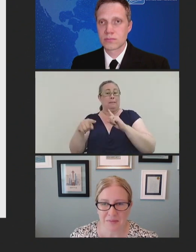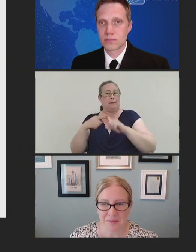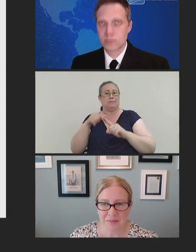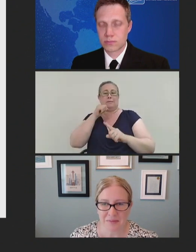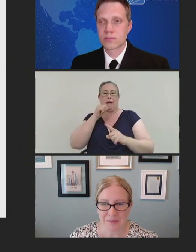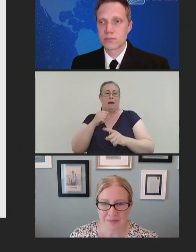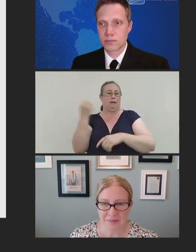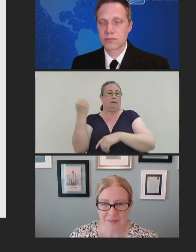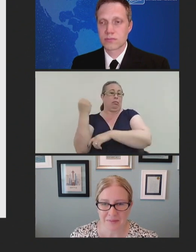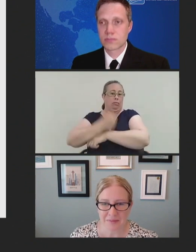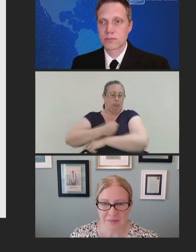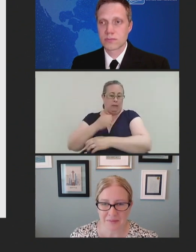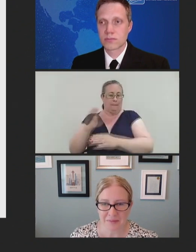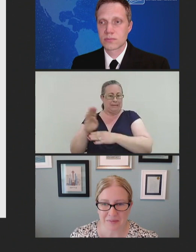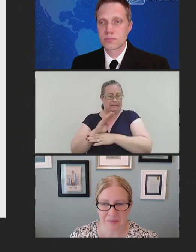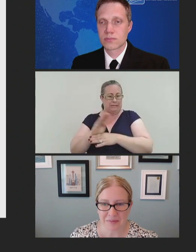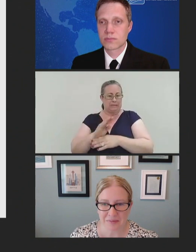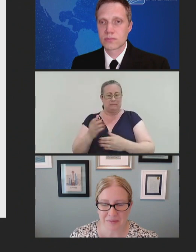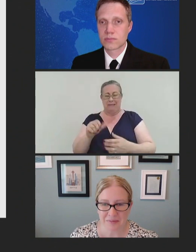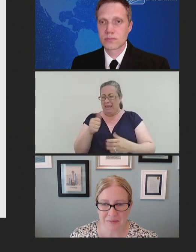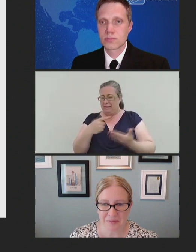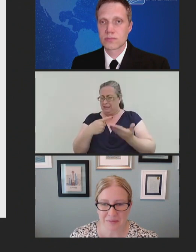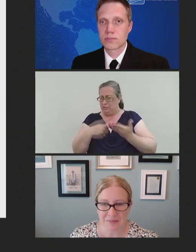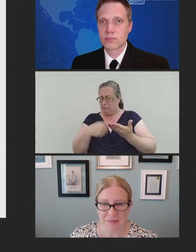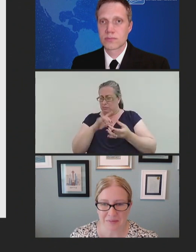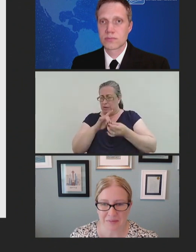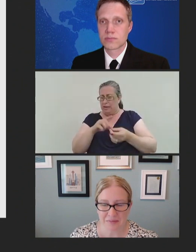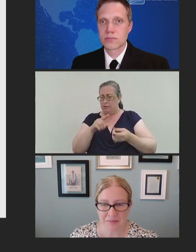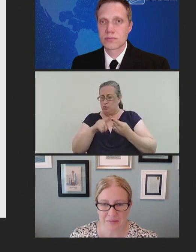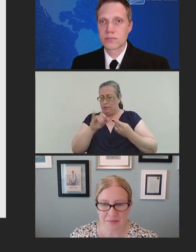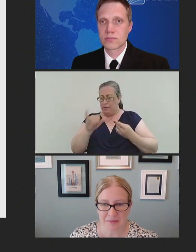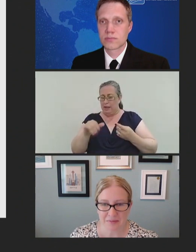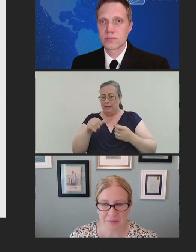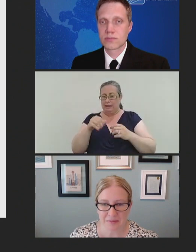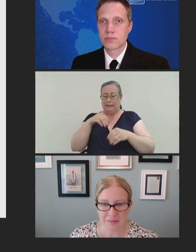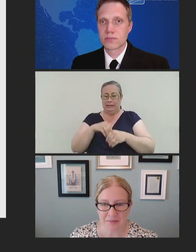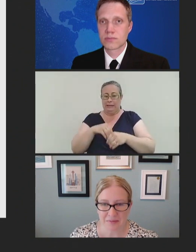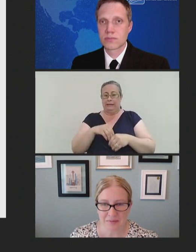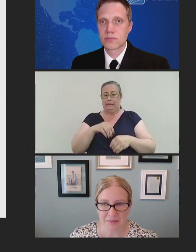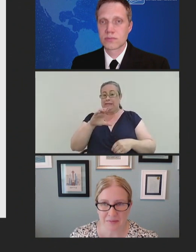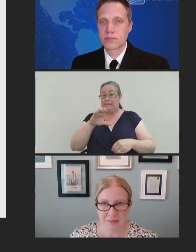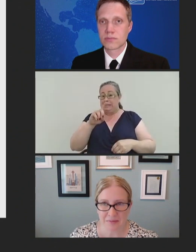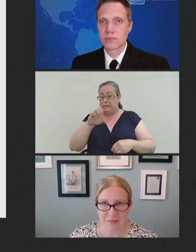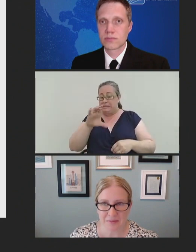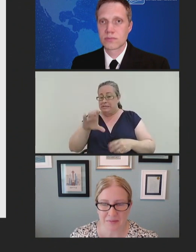has any discussion been talked about at CDC and in HHS and other agencies about, how are we going to